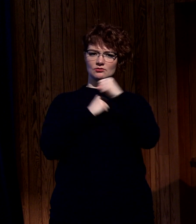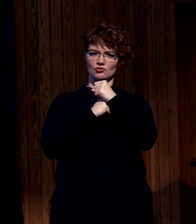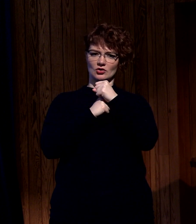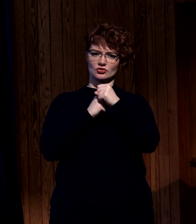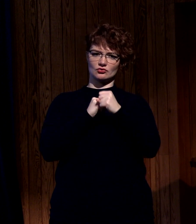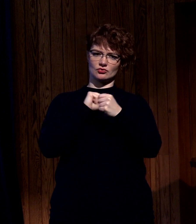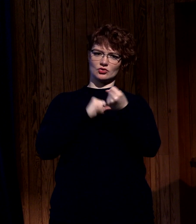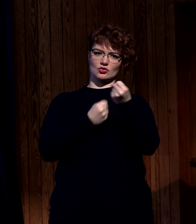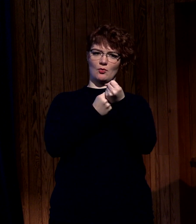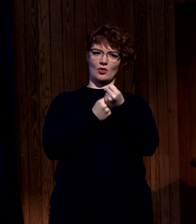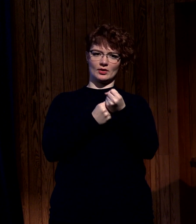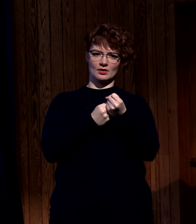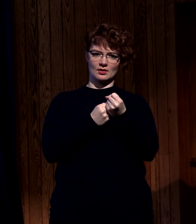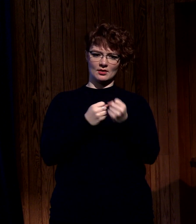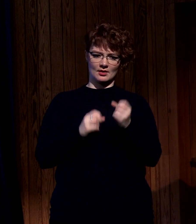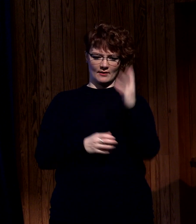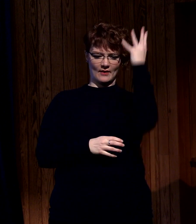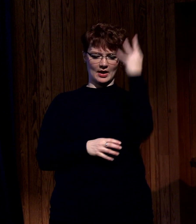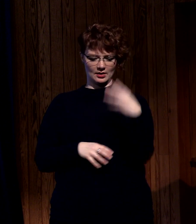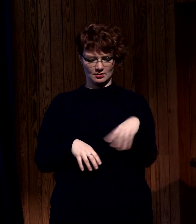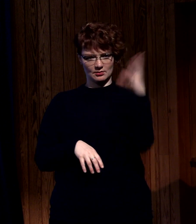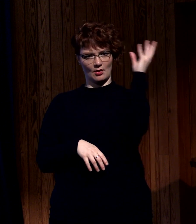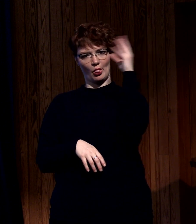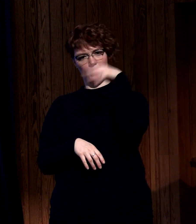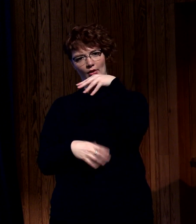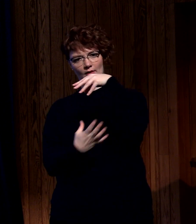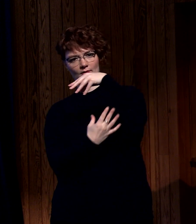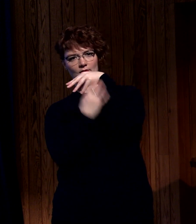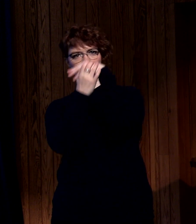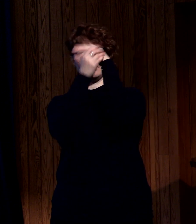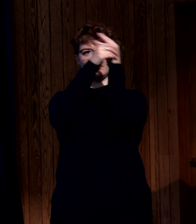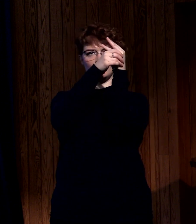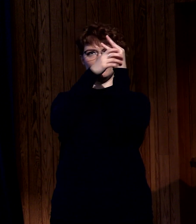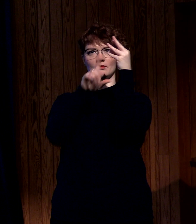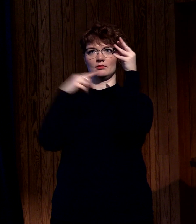to lift a vine off the ground, index it toward the light, to